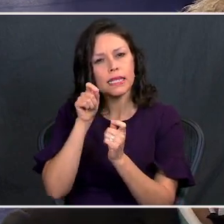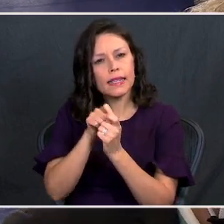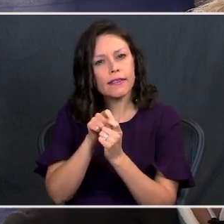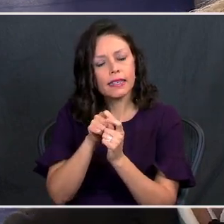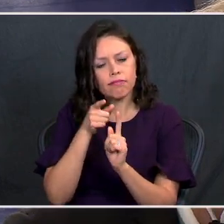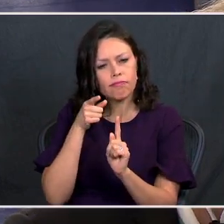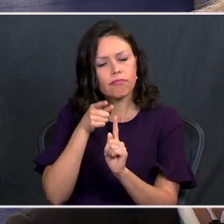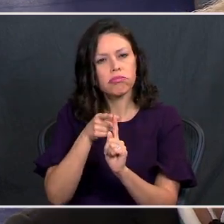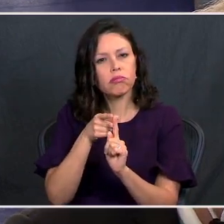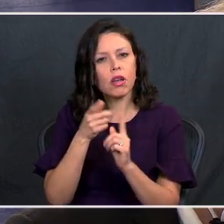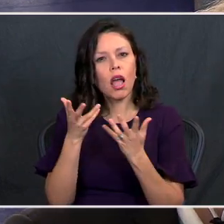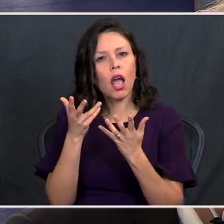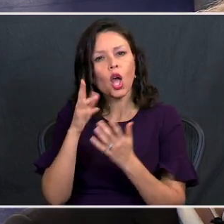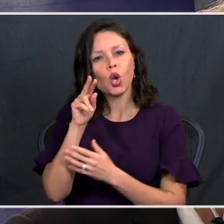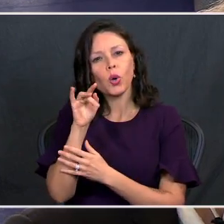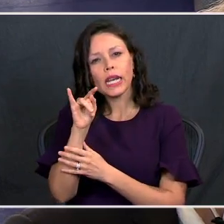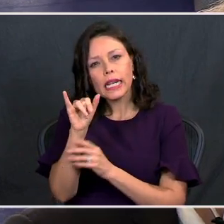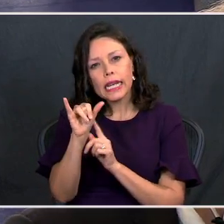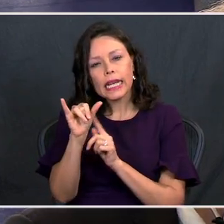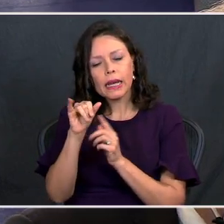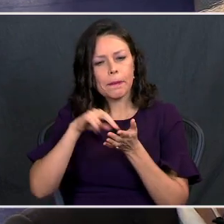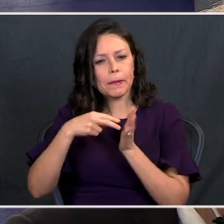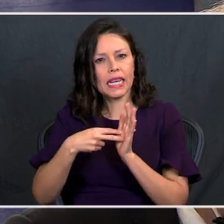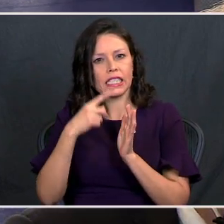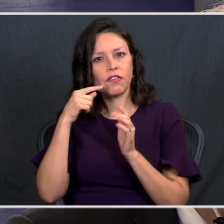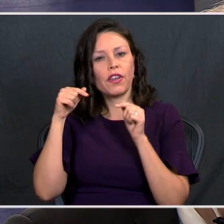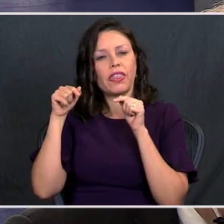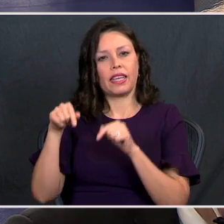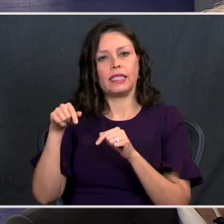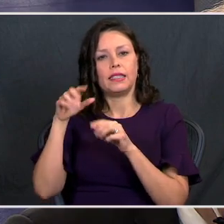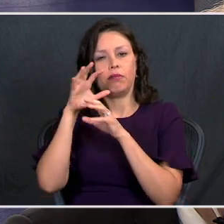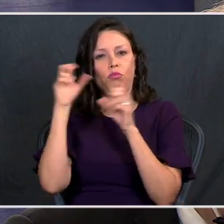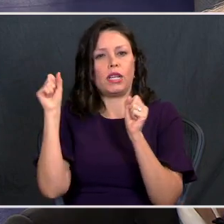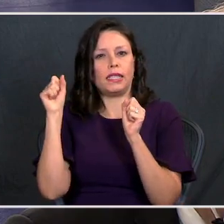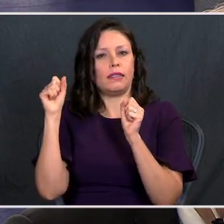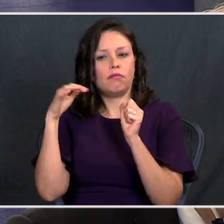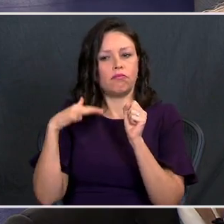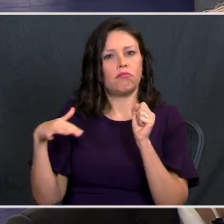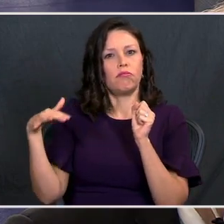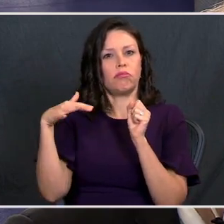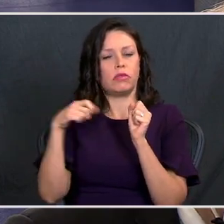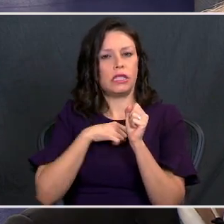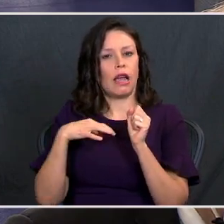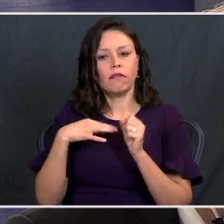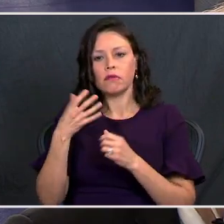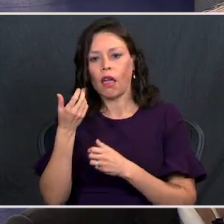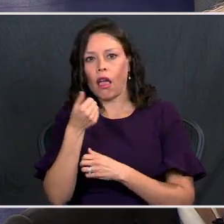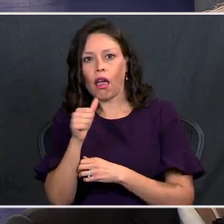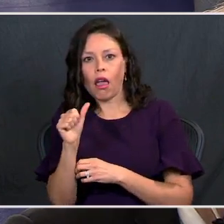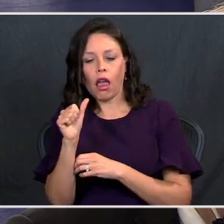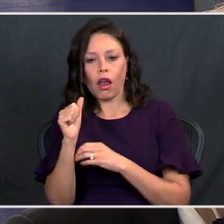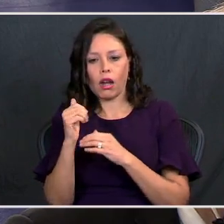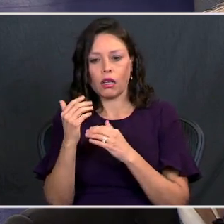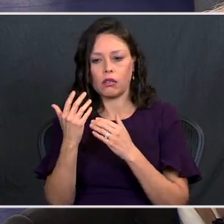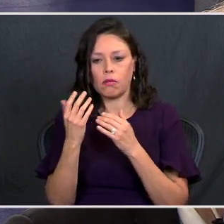about what unity will mean to this administration, whether there are any kind of benchmarks that you are --